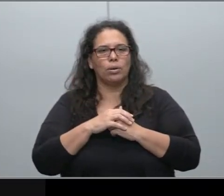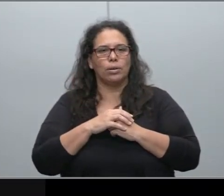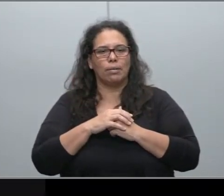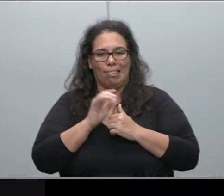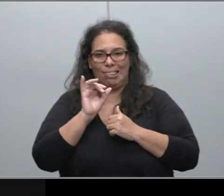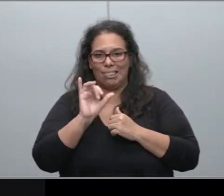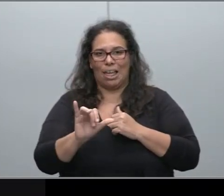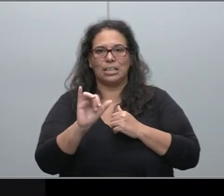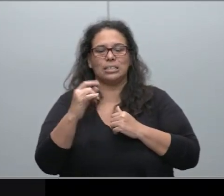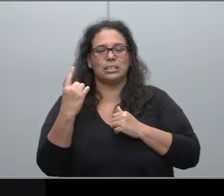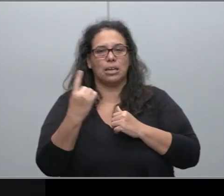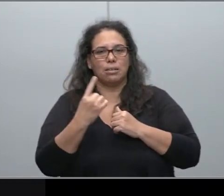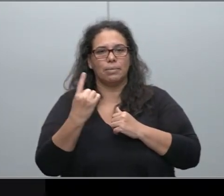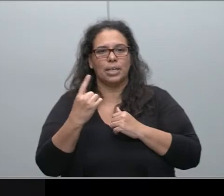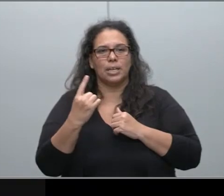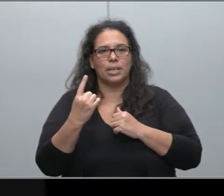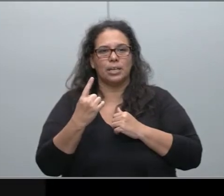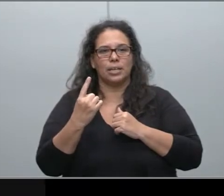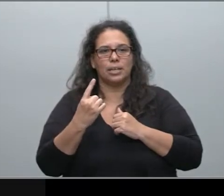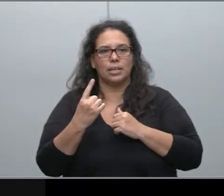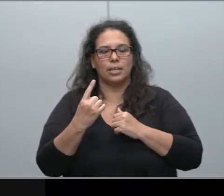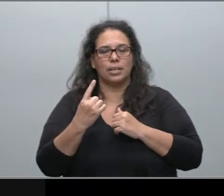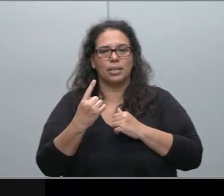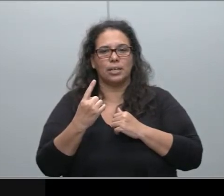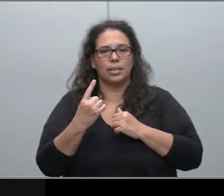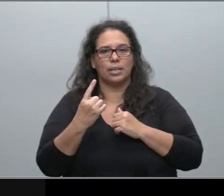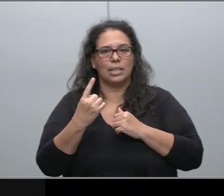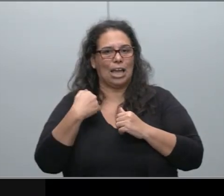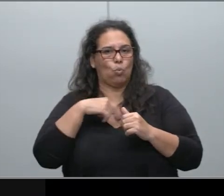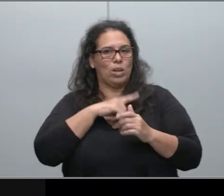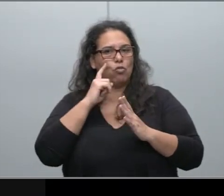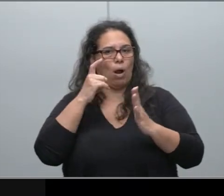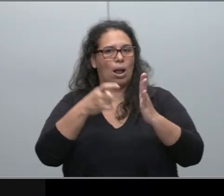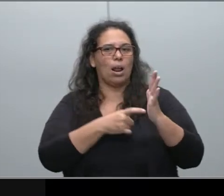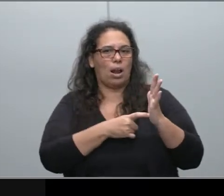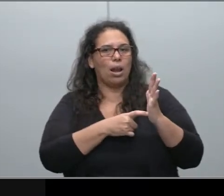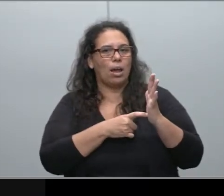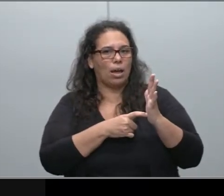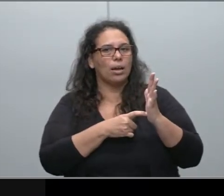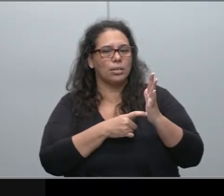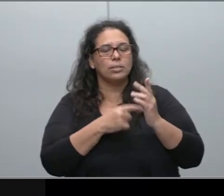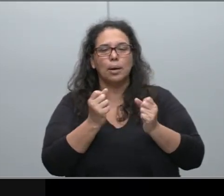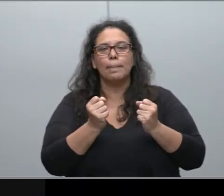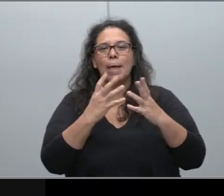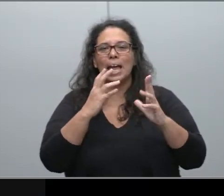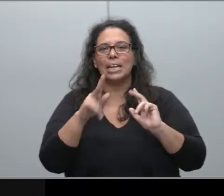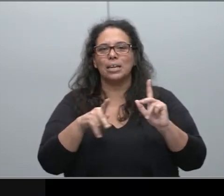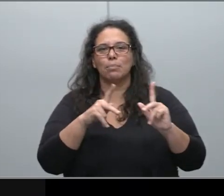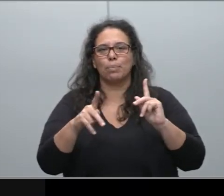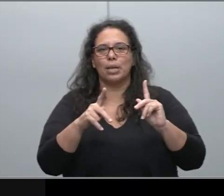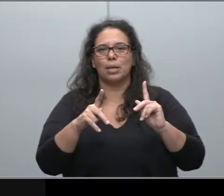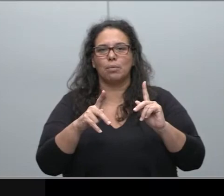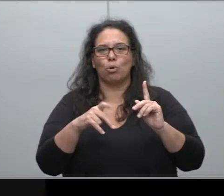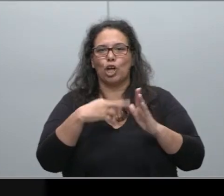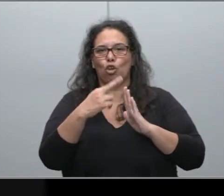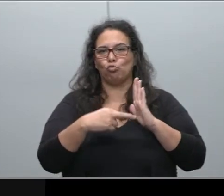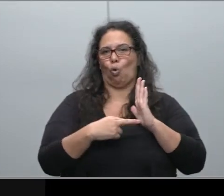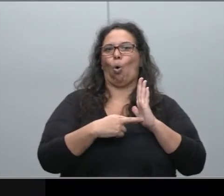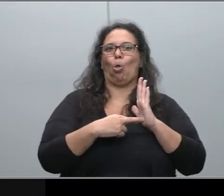All right, so it looks like we have a large amount of people logged on to the next question. If you miss that, it is in the chat, how to link. It's the last link.